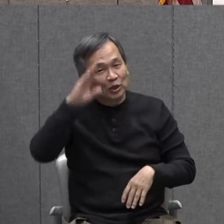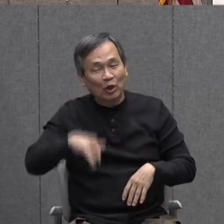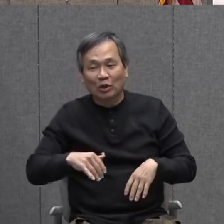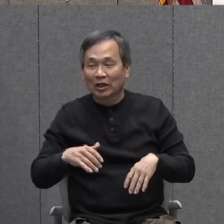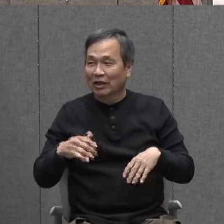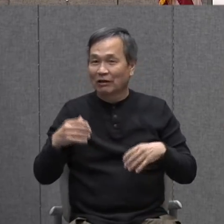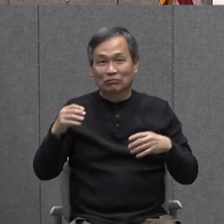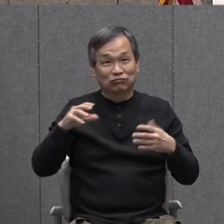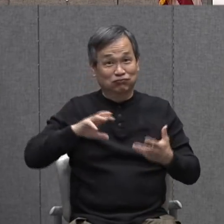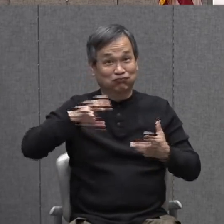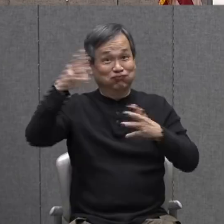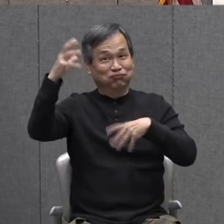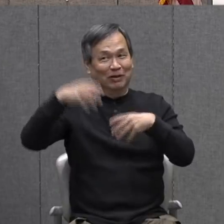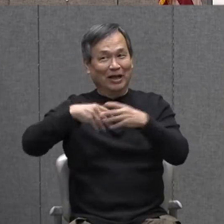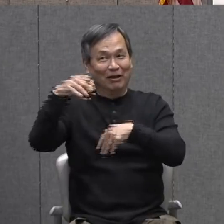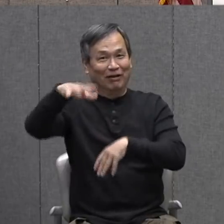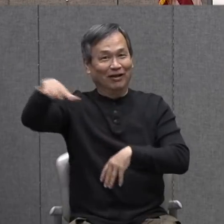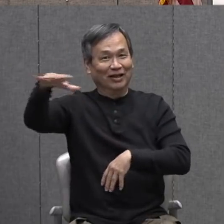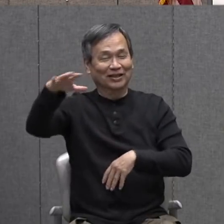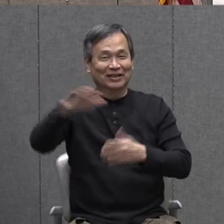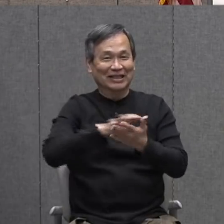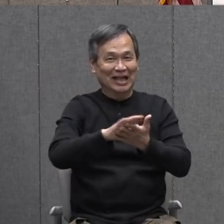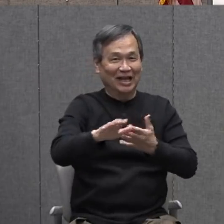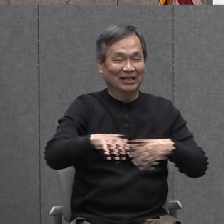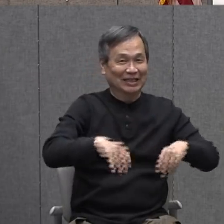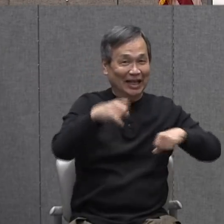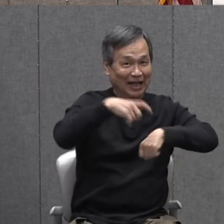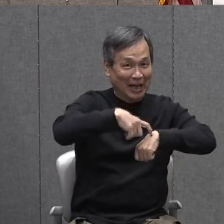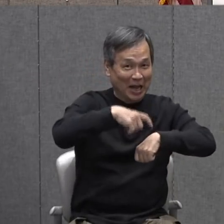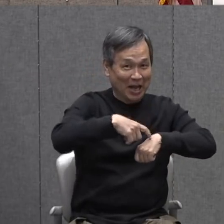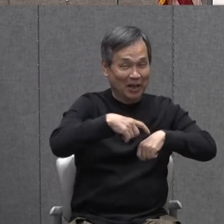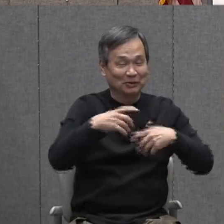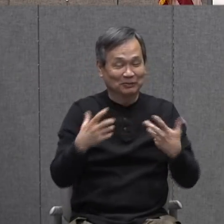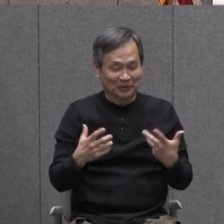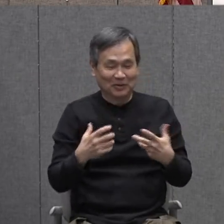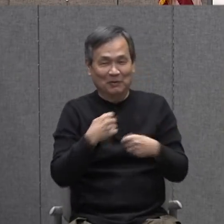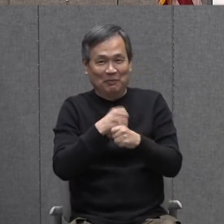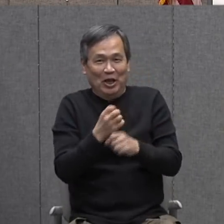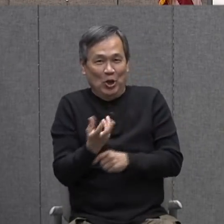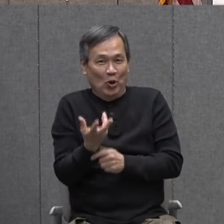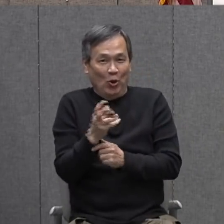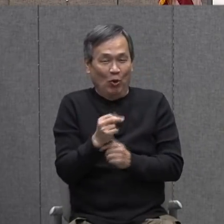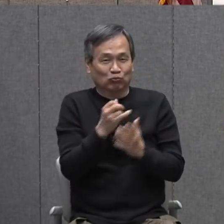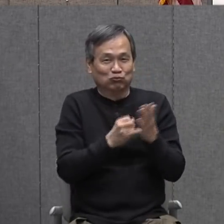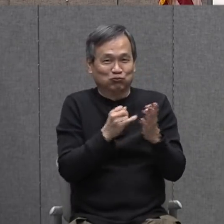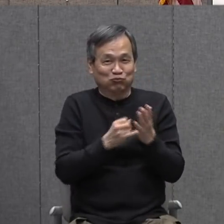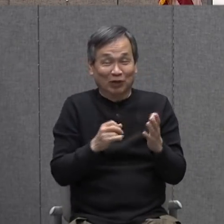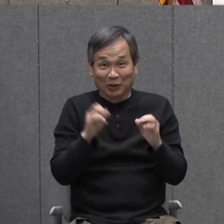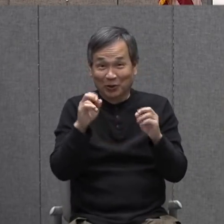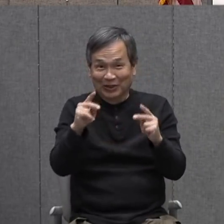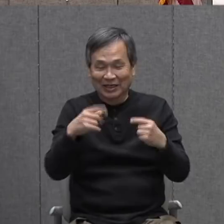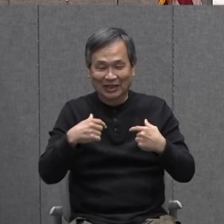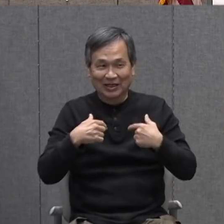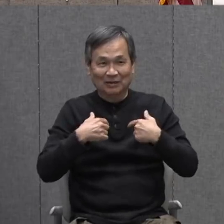it is awesome to be able to take some time out of your day and make your own artwork. My name is Ms. Potter